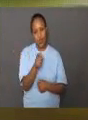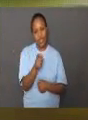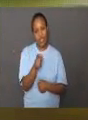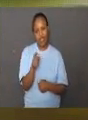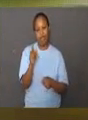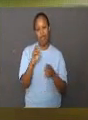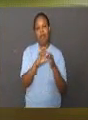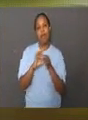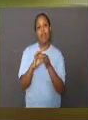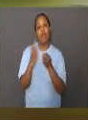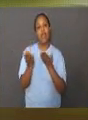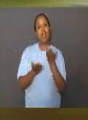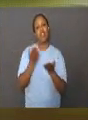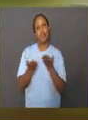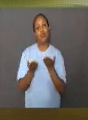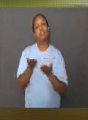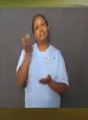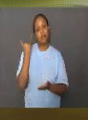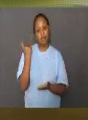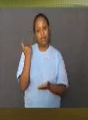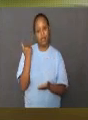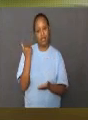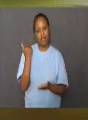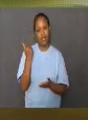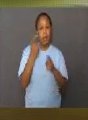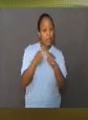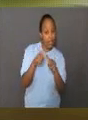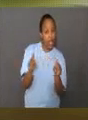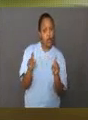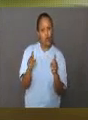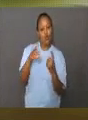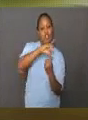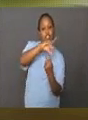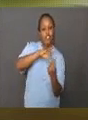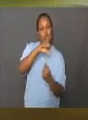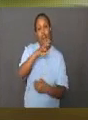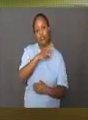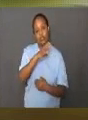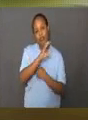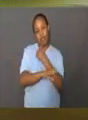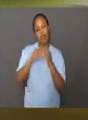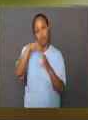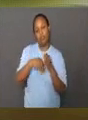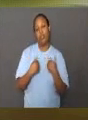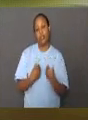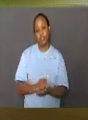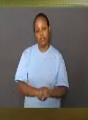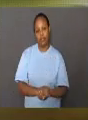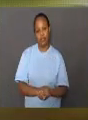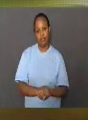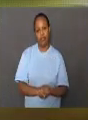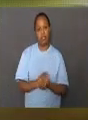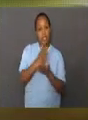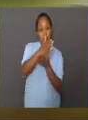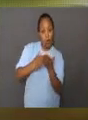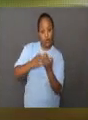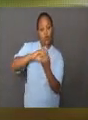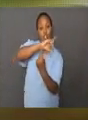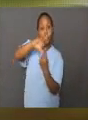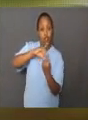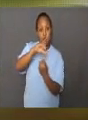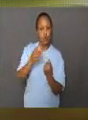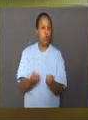of social services between different regions of the country some regions enjoyed many benefits